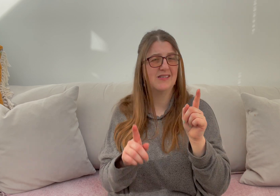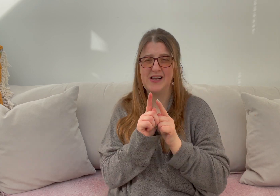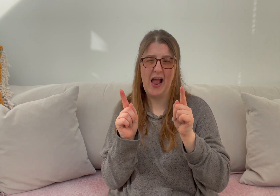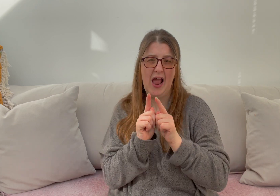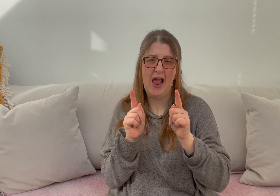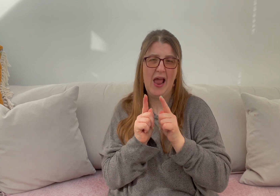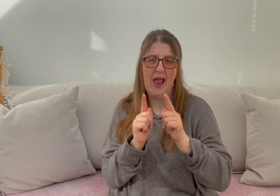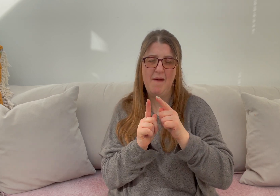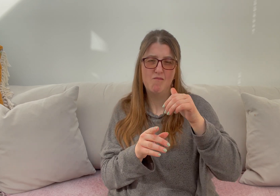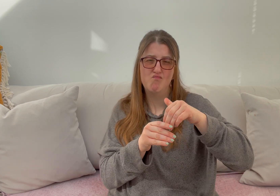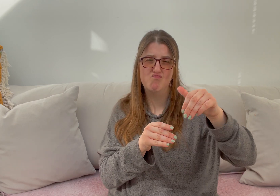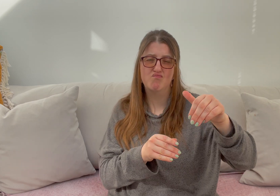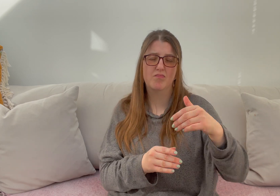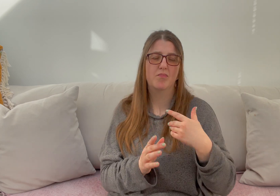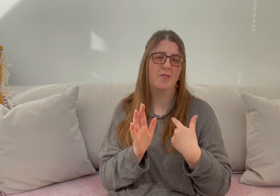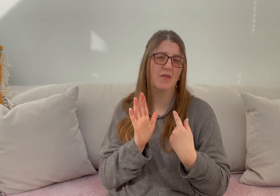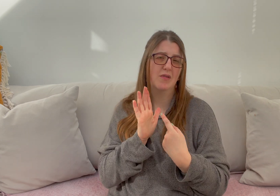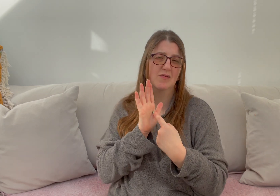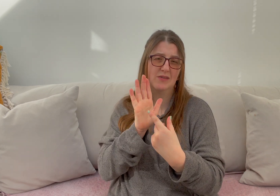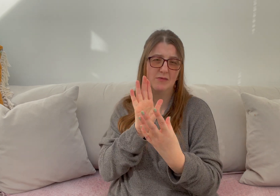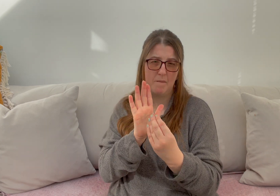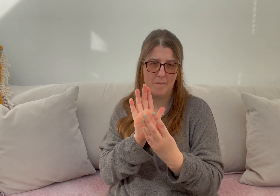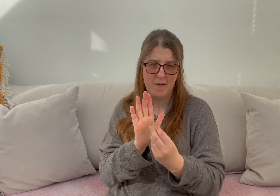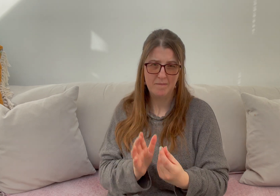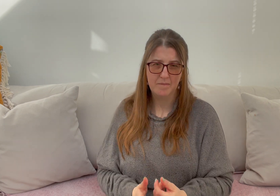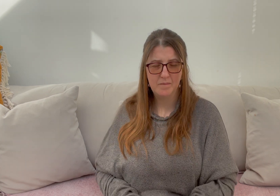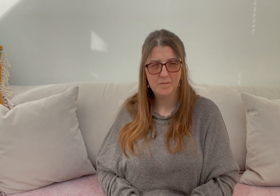in each of those numbers is same as 0-9 I'll give you an example.